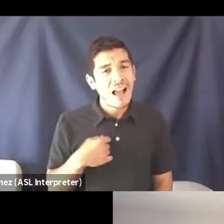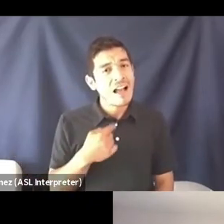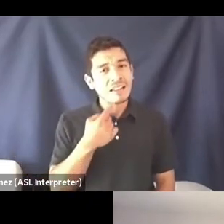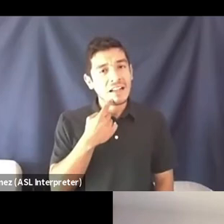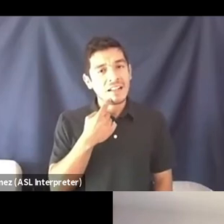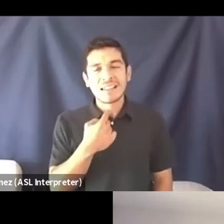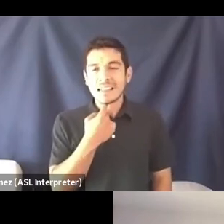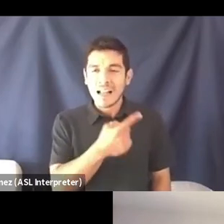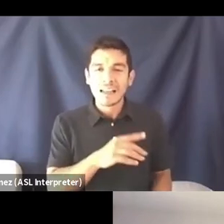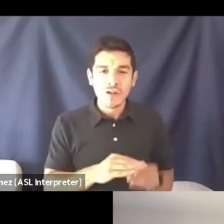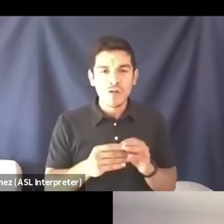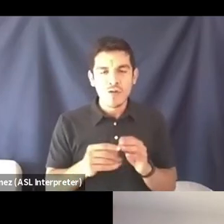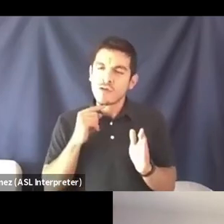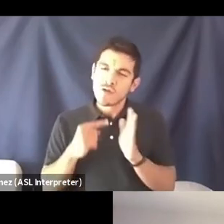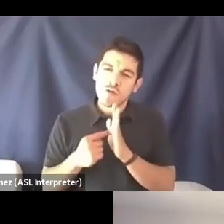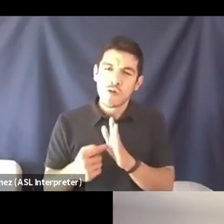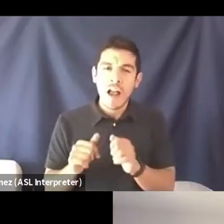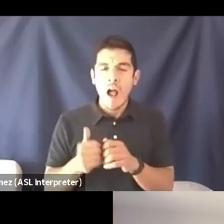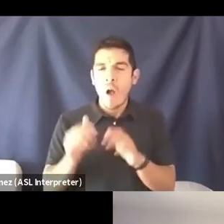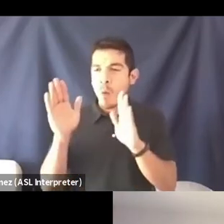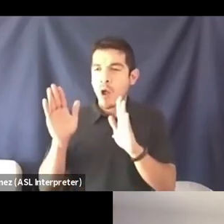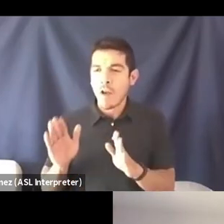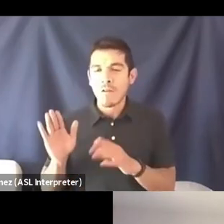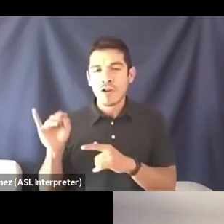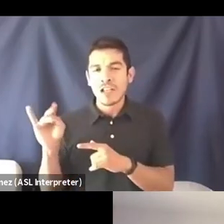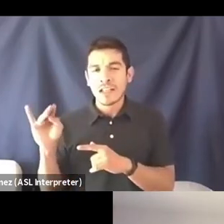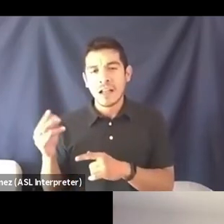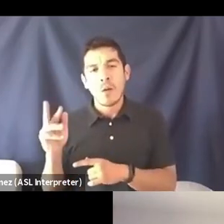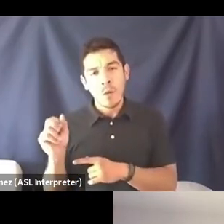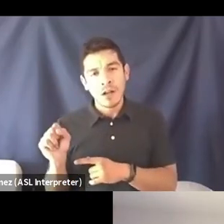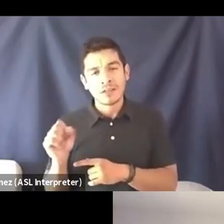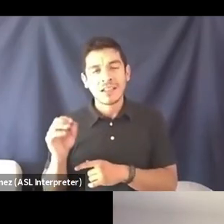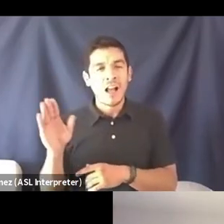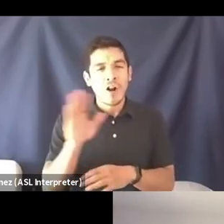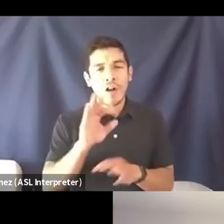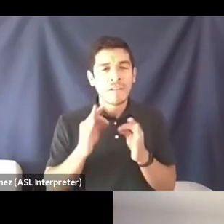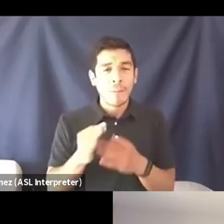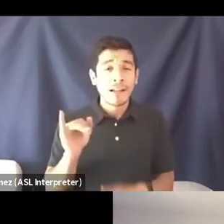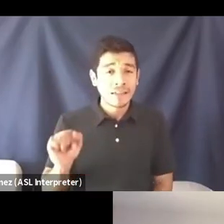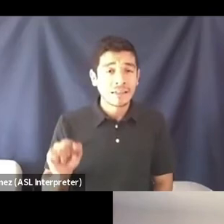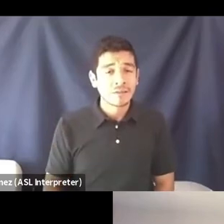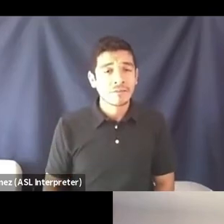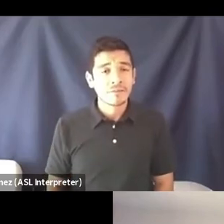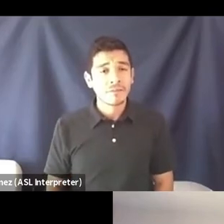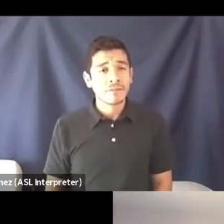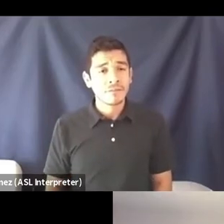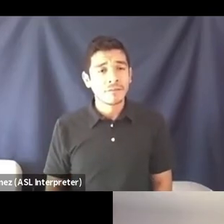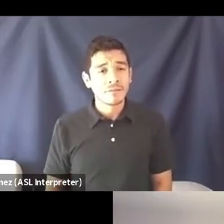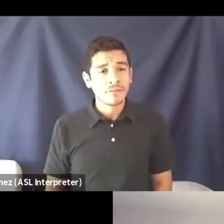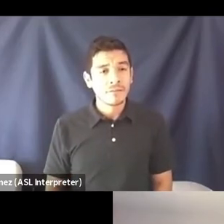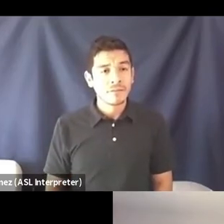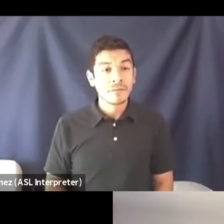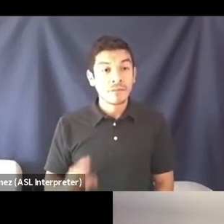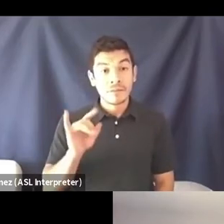that just showed how wonderful she was, how wonderful her family was. I think that's what attracted me